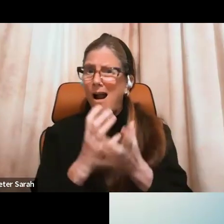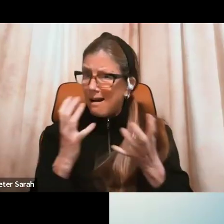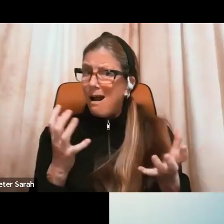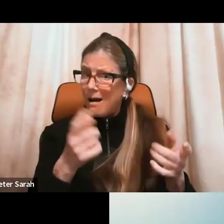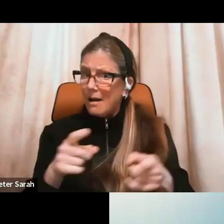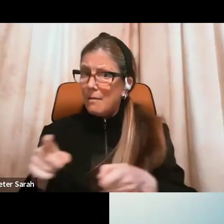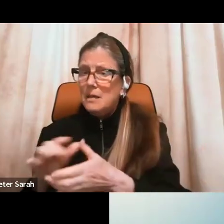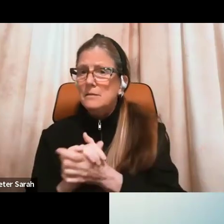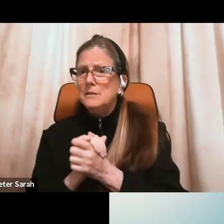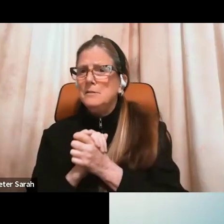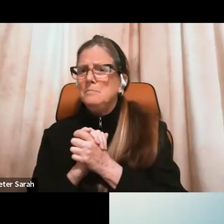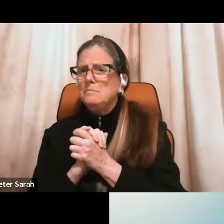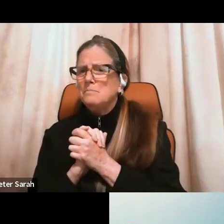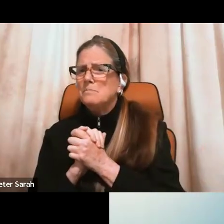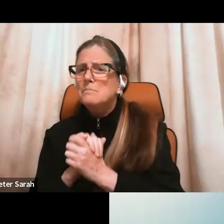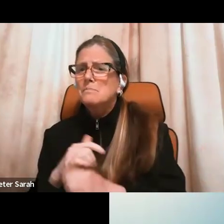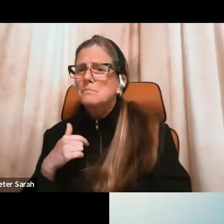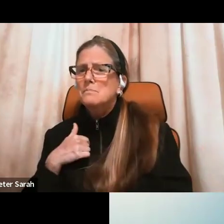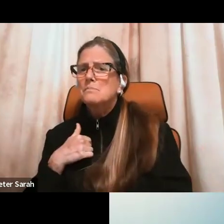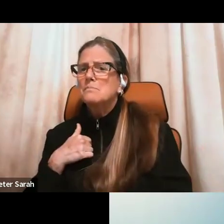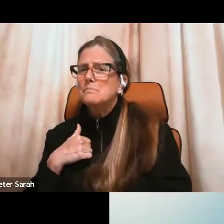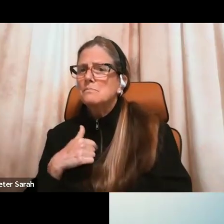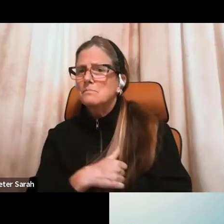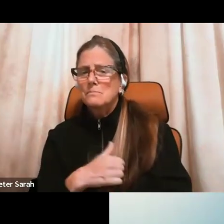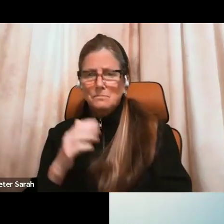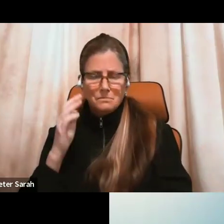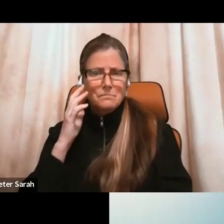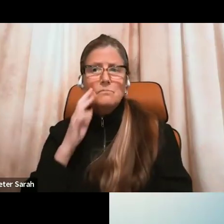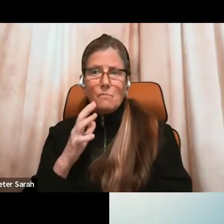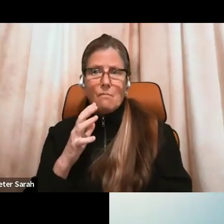think that we're gonna get a lot of this technology in our accessibility-related